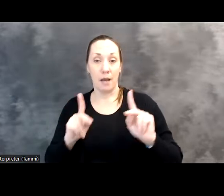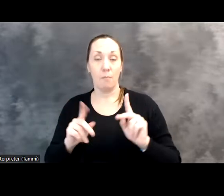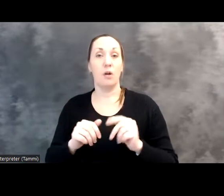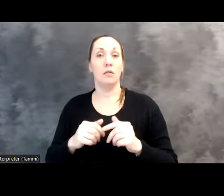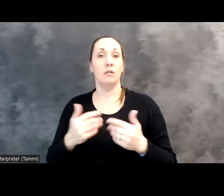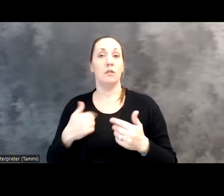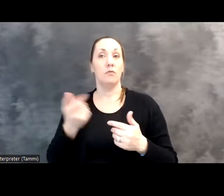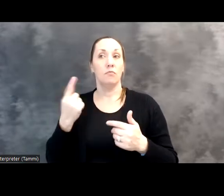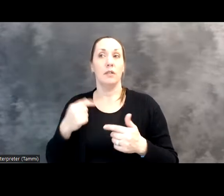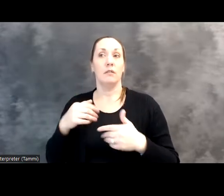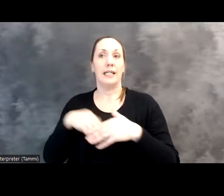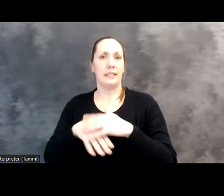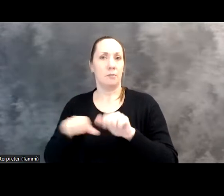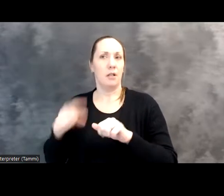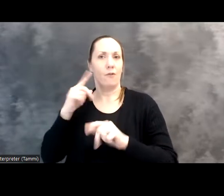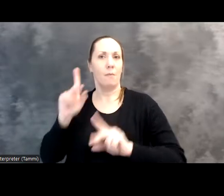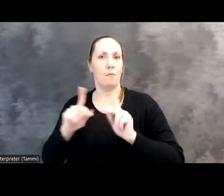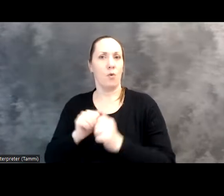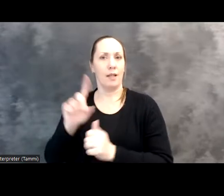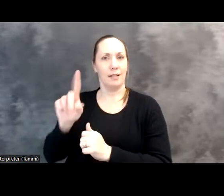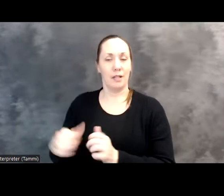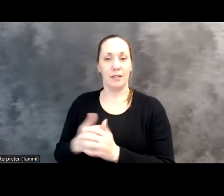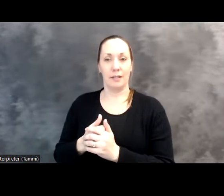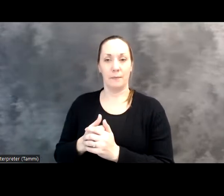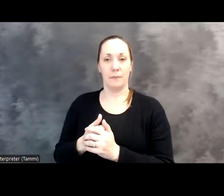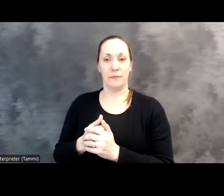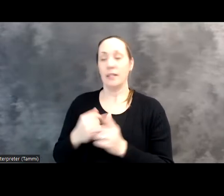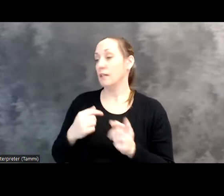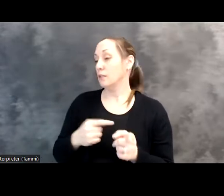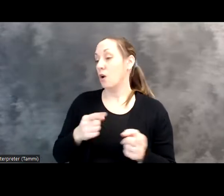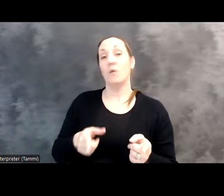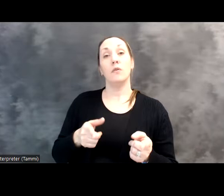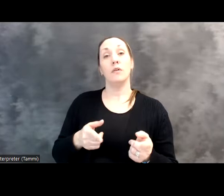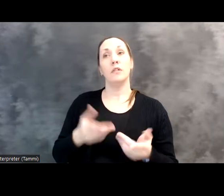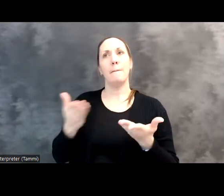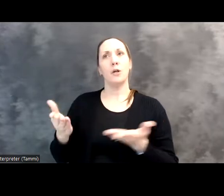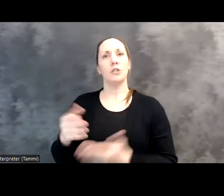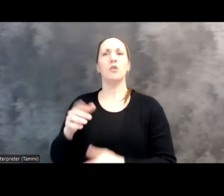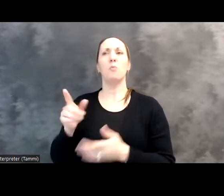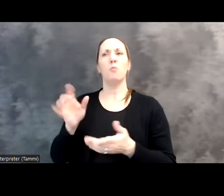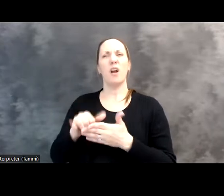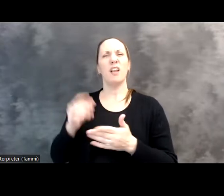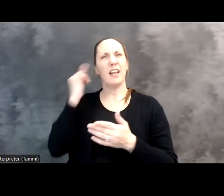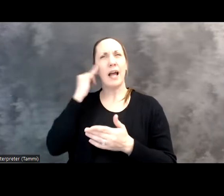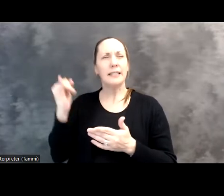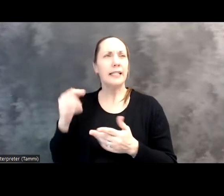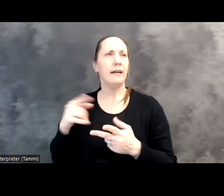, internal, we have to also accept it, the Persons with Disabilities.